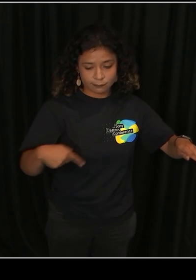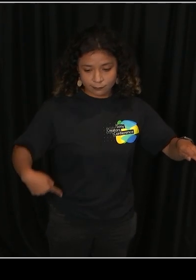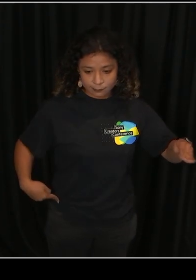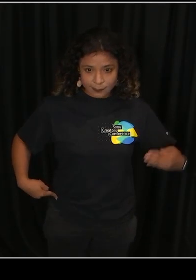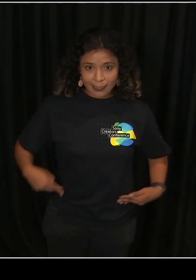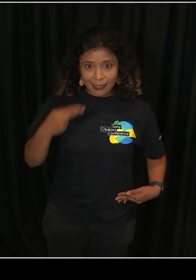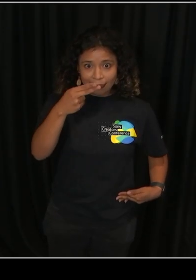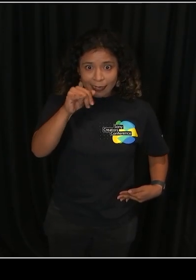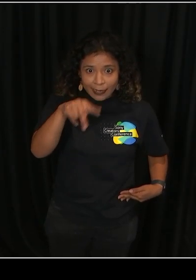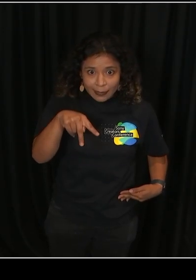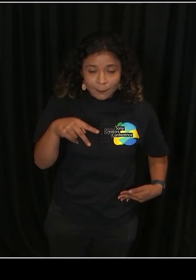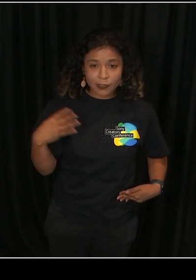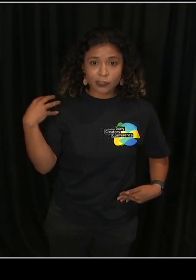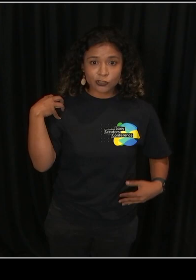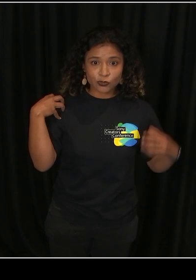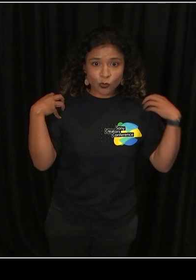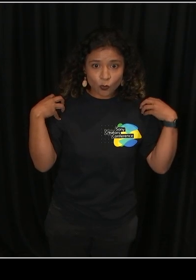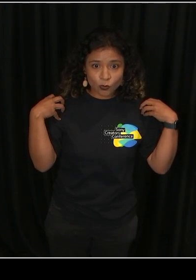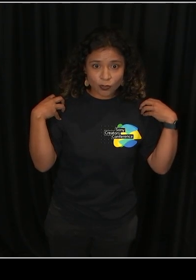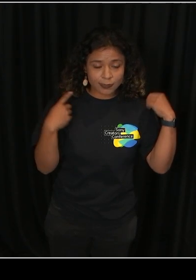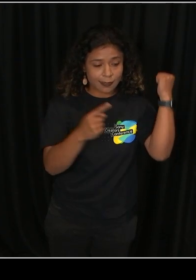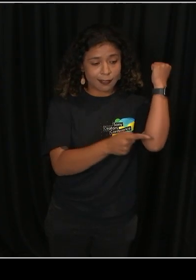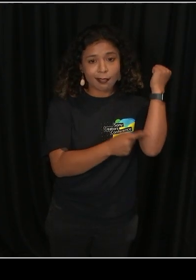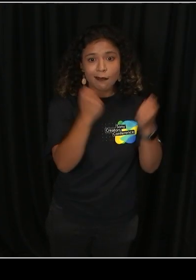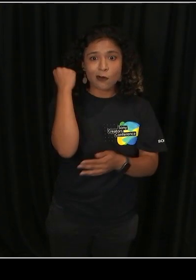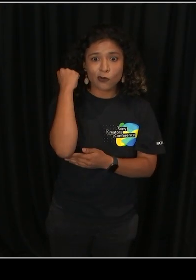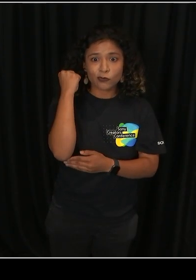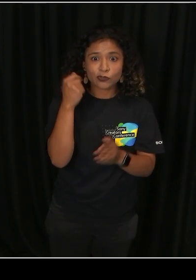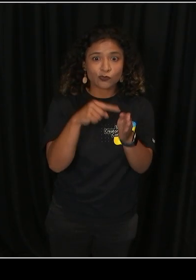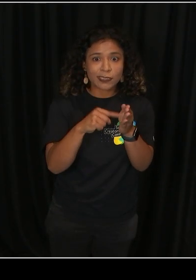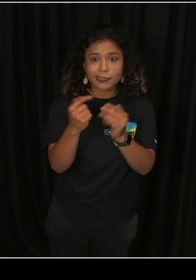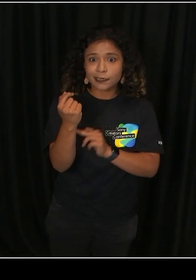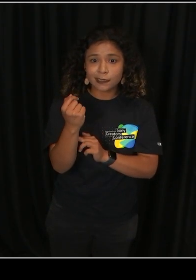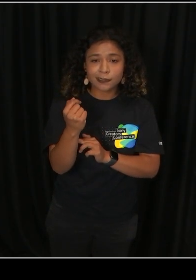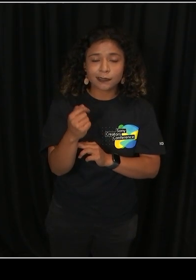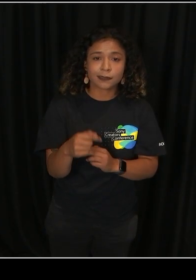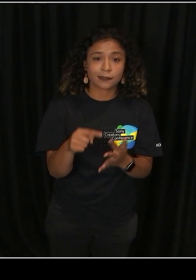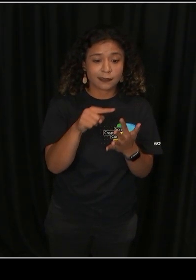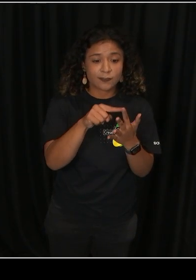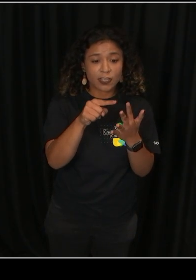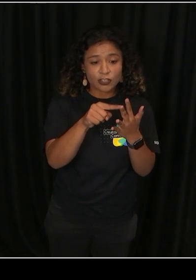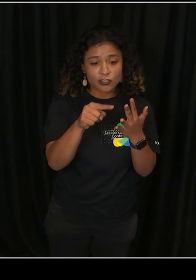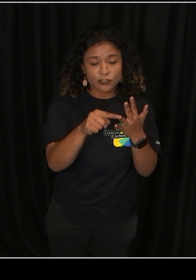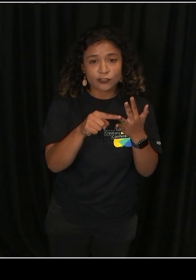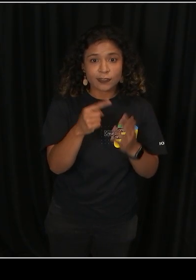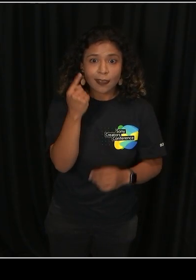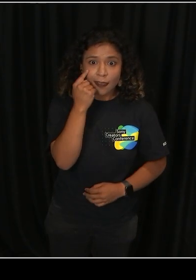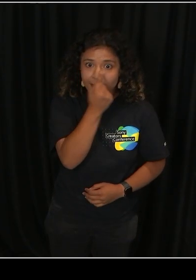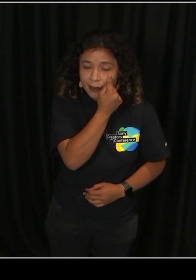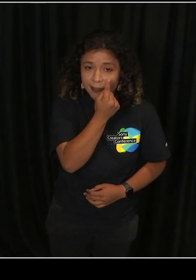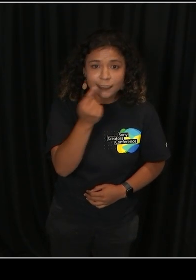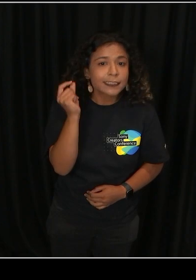shoulders, elbows, wrists, little finger, big finger, eyes, ears, and nose.